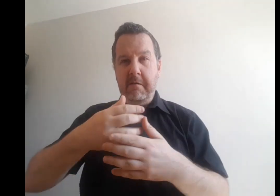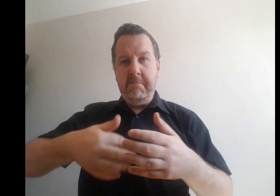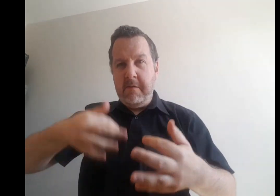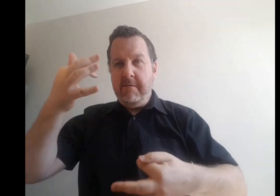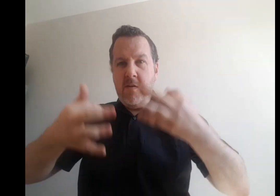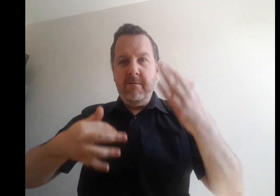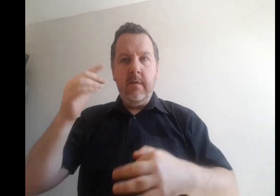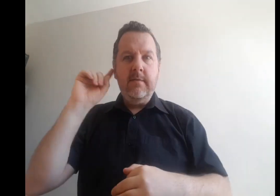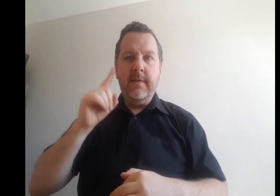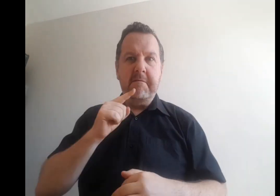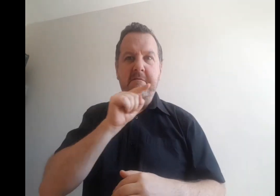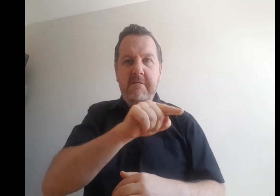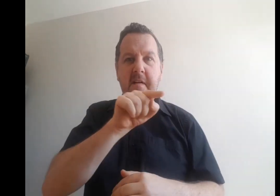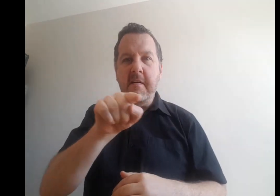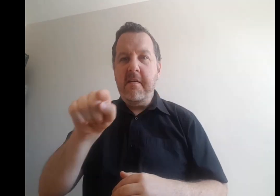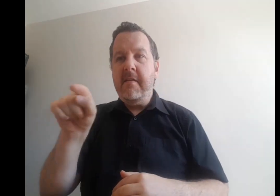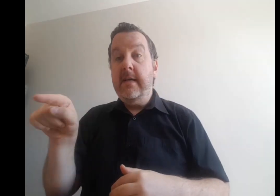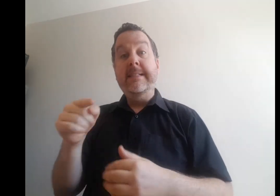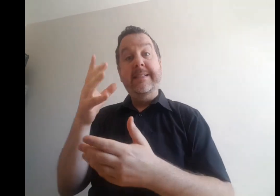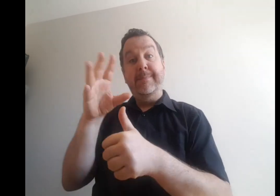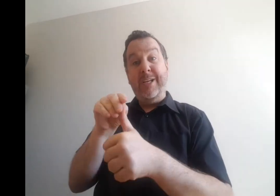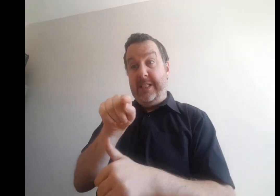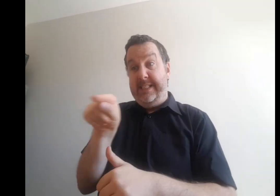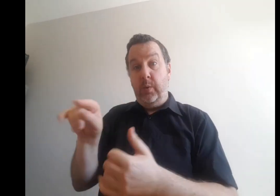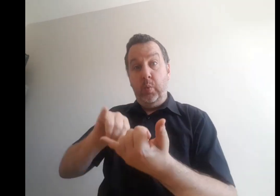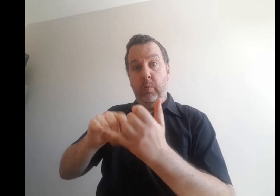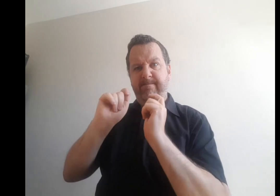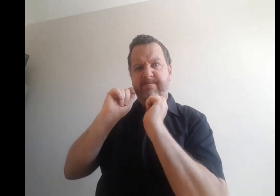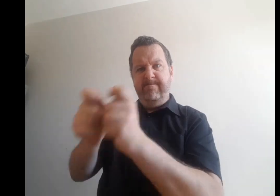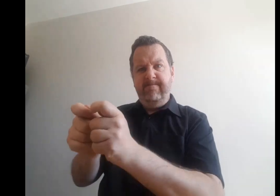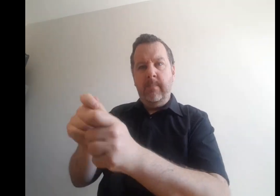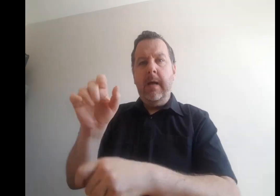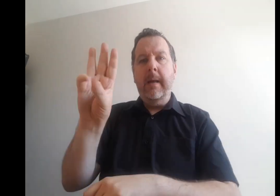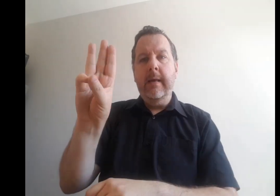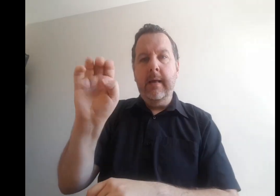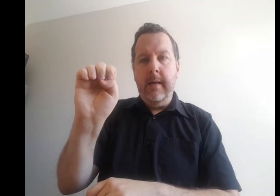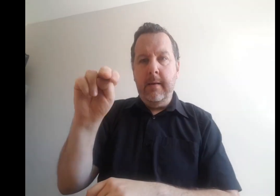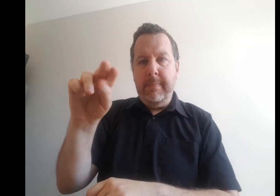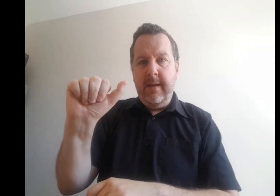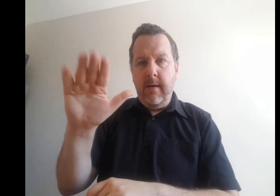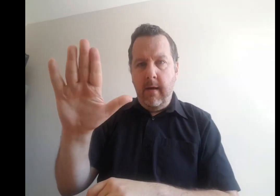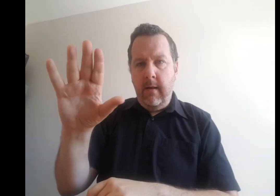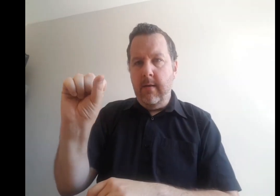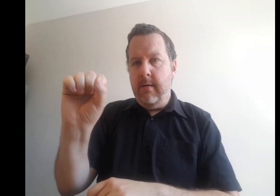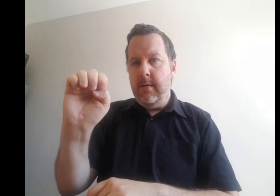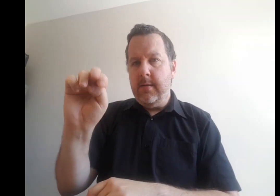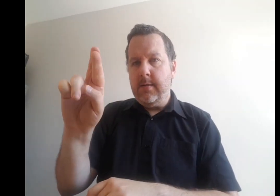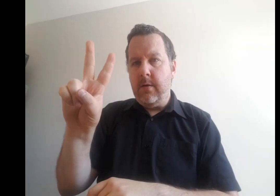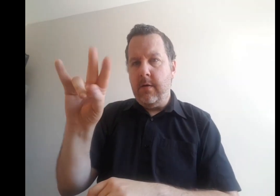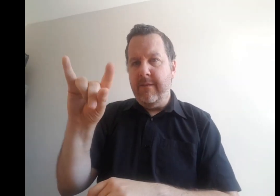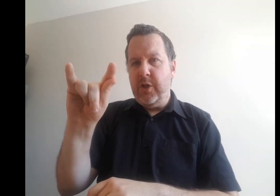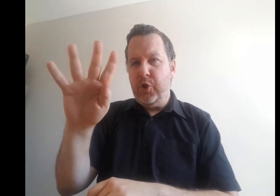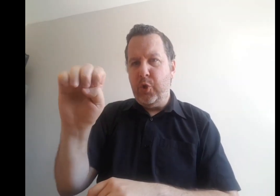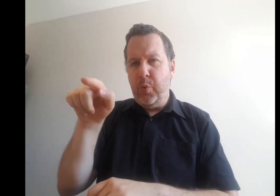especially the ones who've been sentenced to penal servitude - it opens up a whole new range of sources